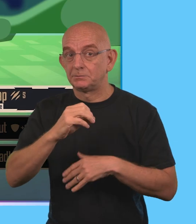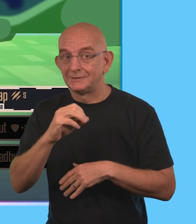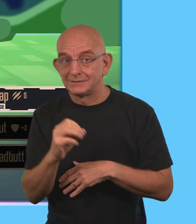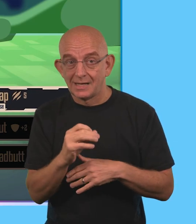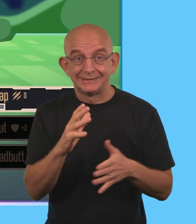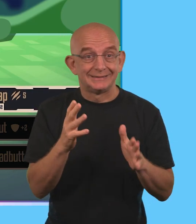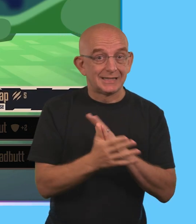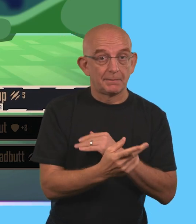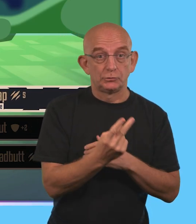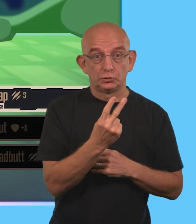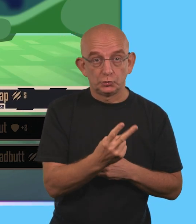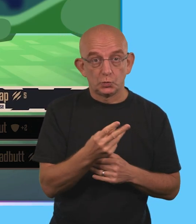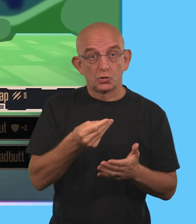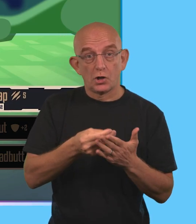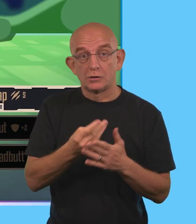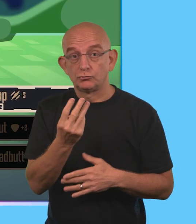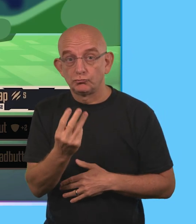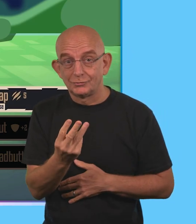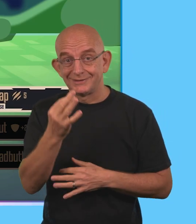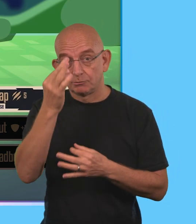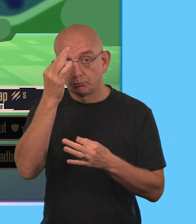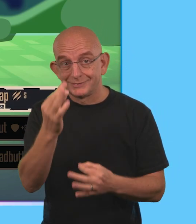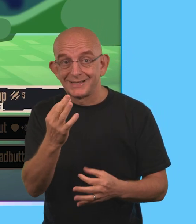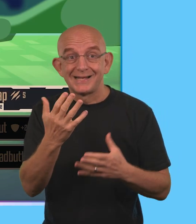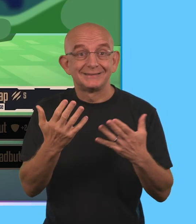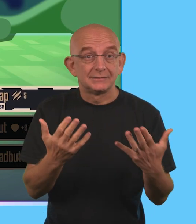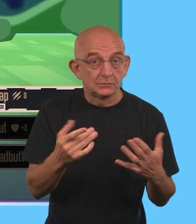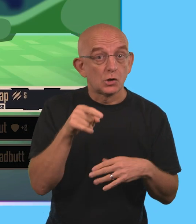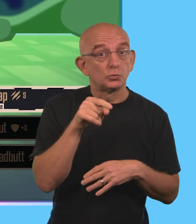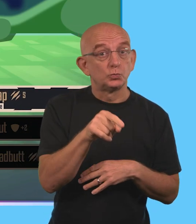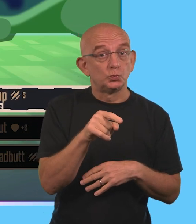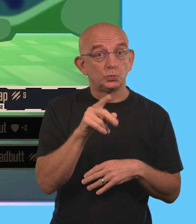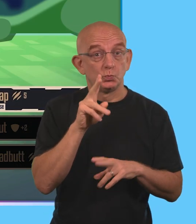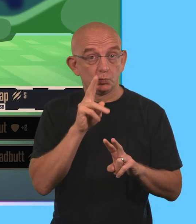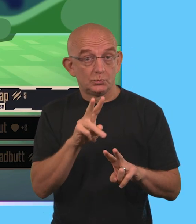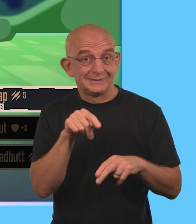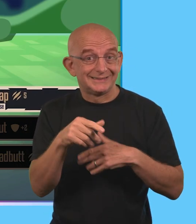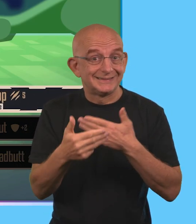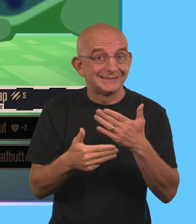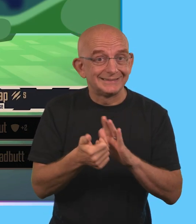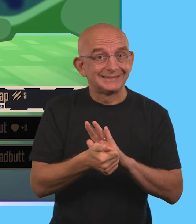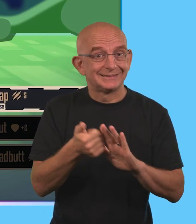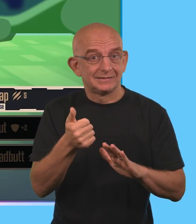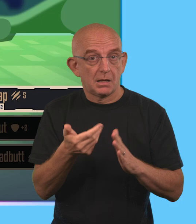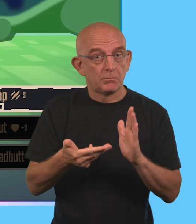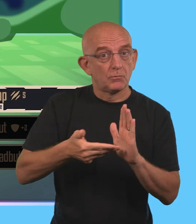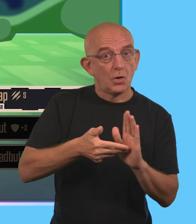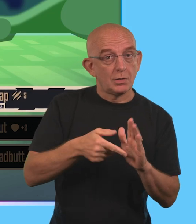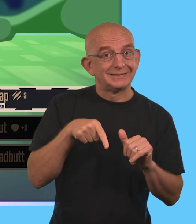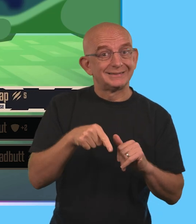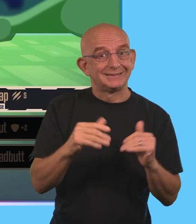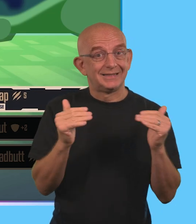Damage, two. Cost, three. Precise. If you pay this skill exact it gains bonus potency equal to its cost.